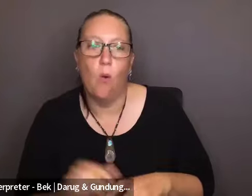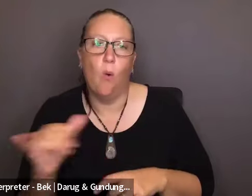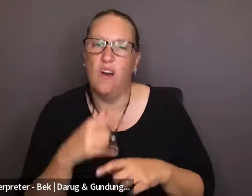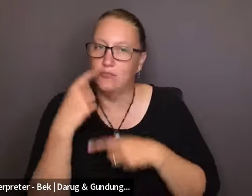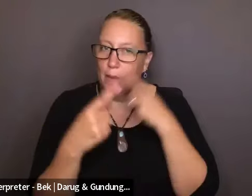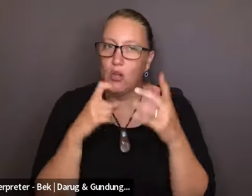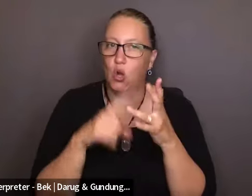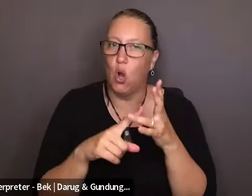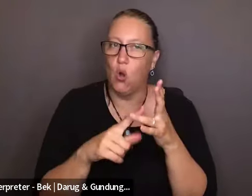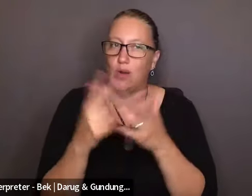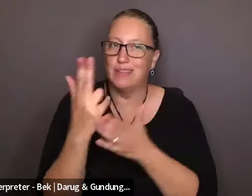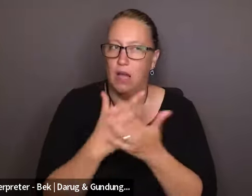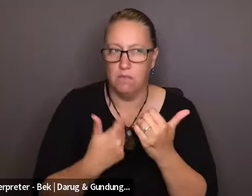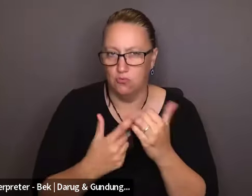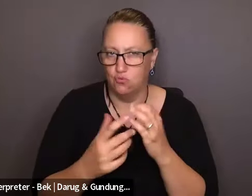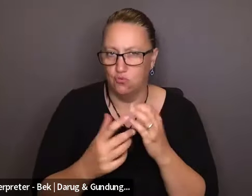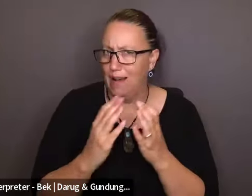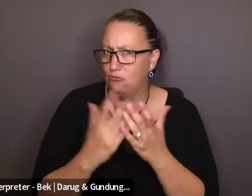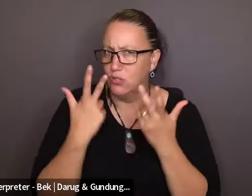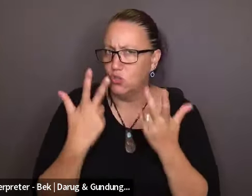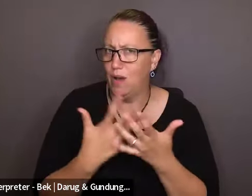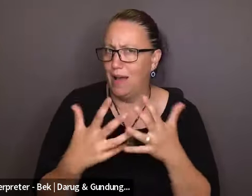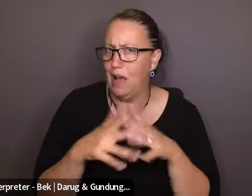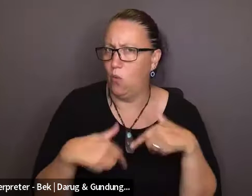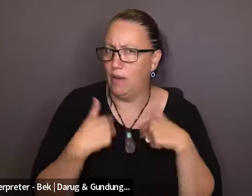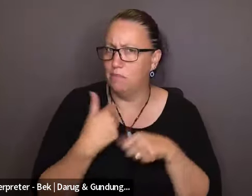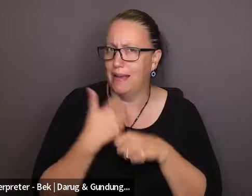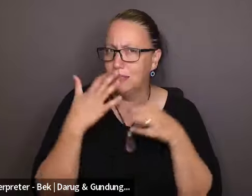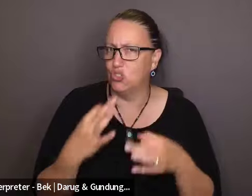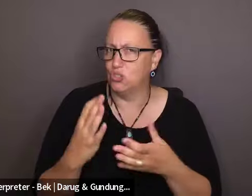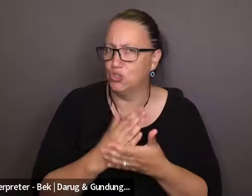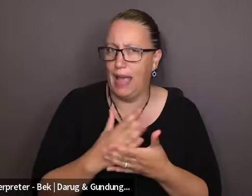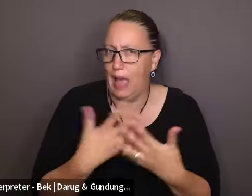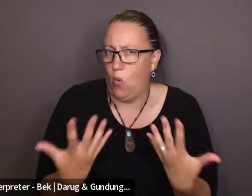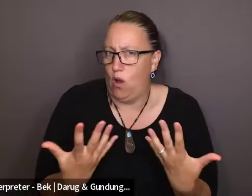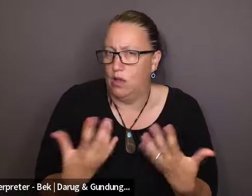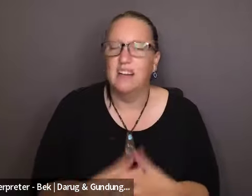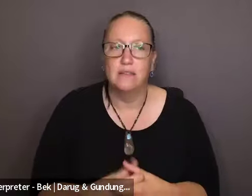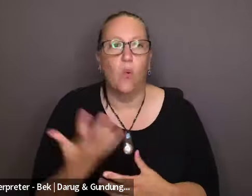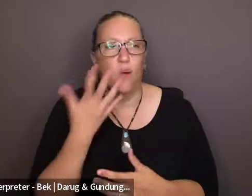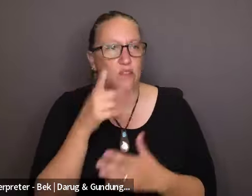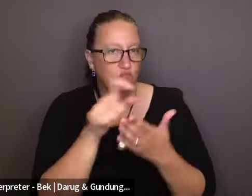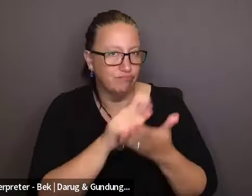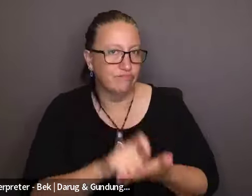roles, governance structures that quietly default back to traditional academic hierarchies, or describing